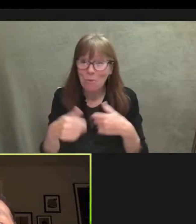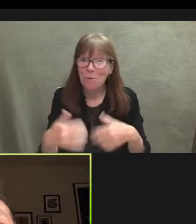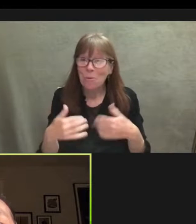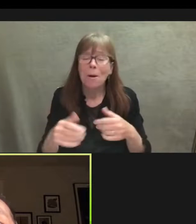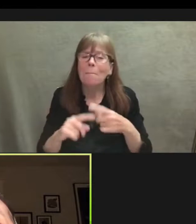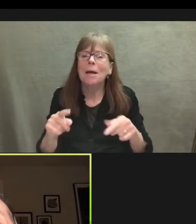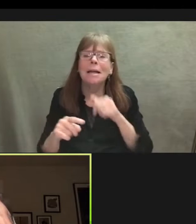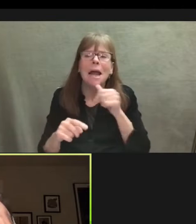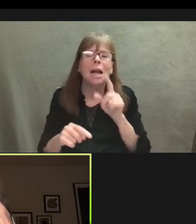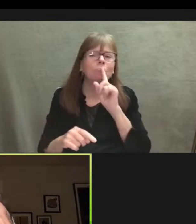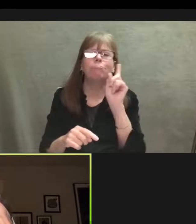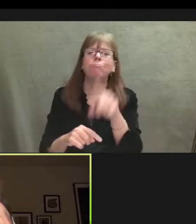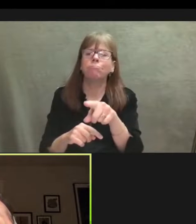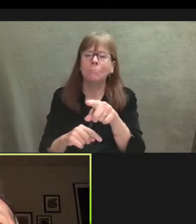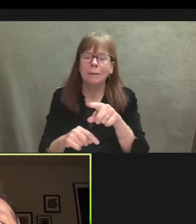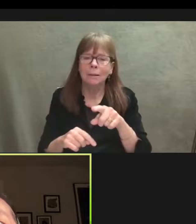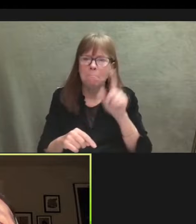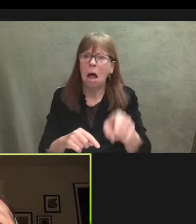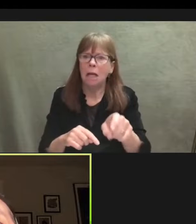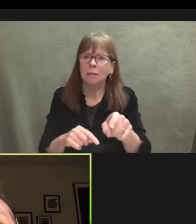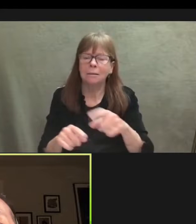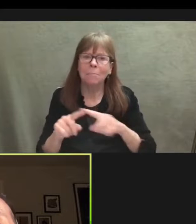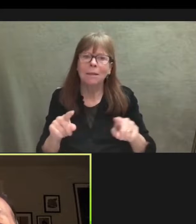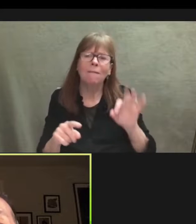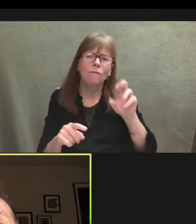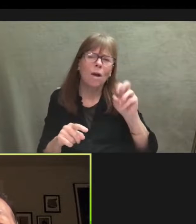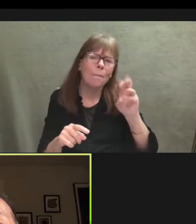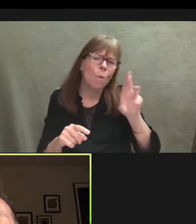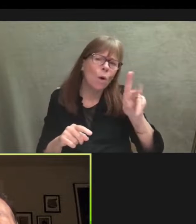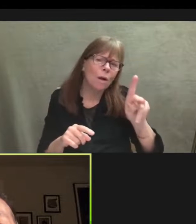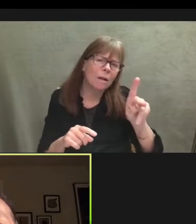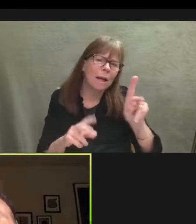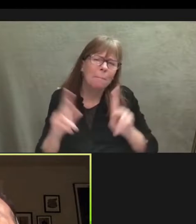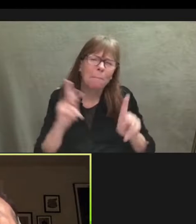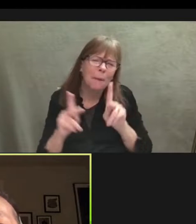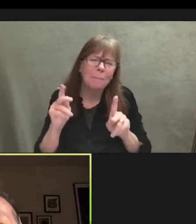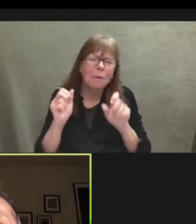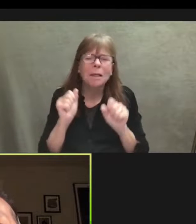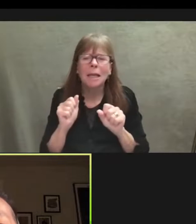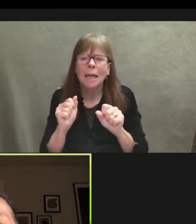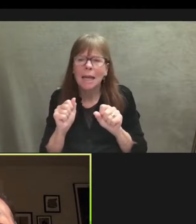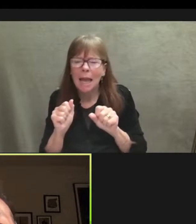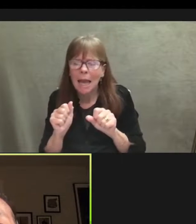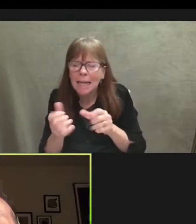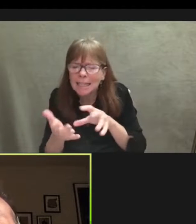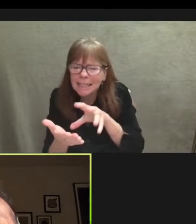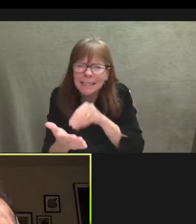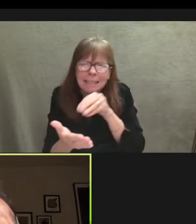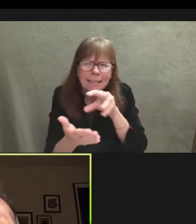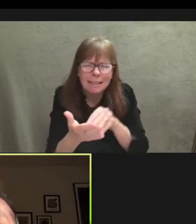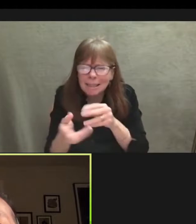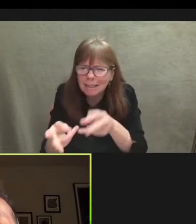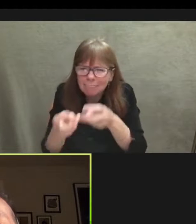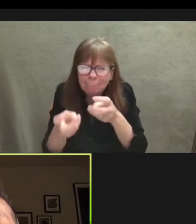it’s a framework for people to draw from and try to incorporate in their everyday lives.